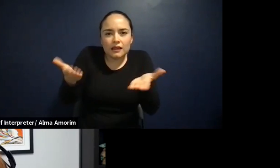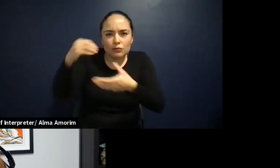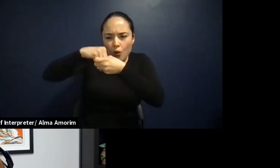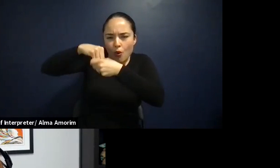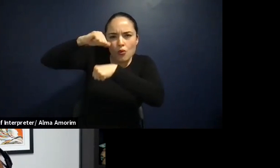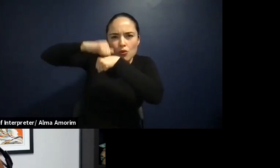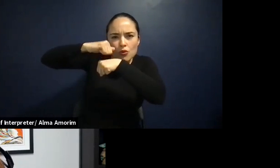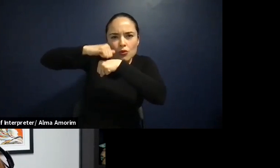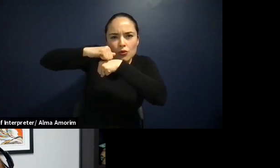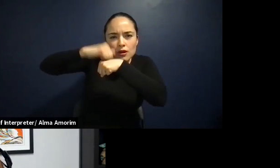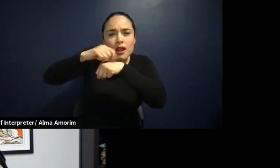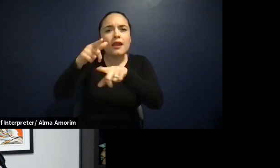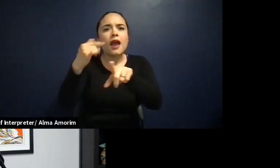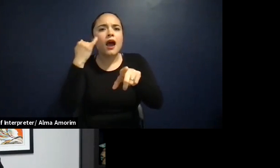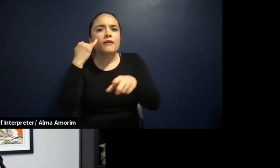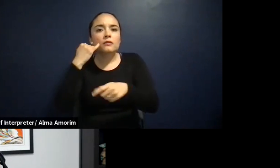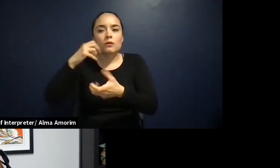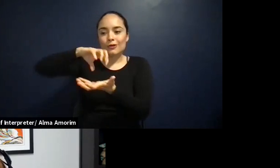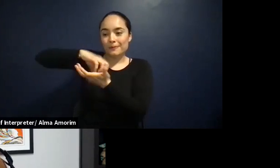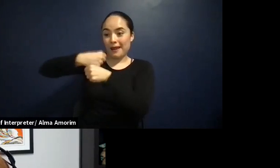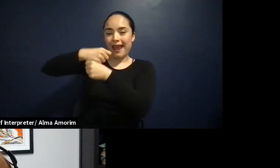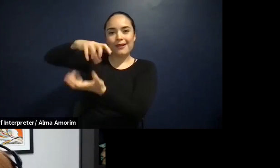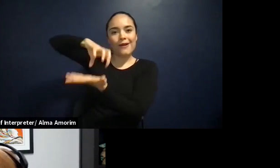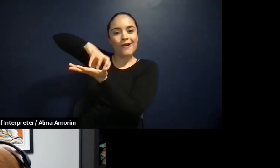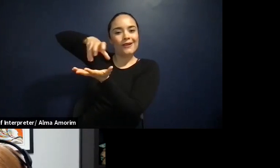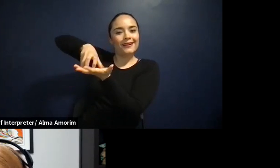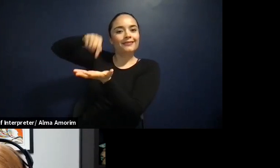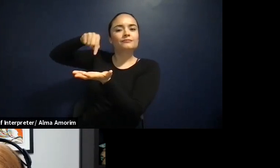your ingredients first. You can't have a chocolate chip cookie without chocolate chips, that's true.